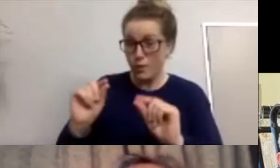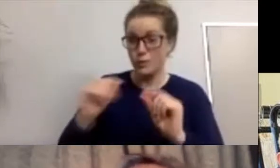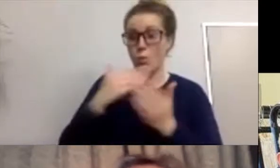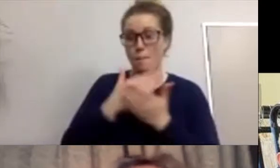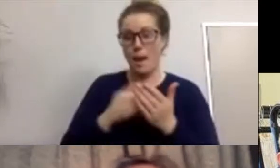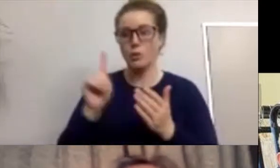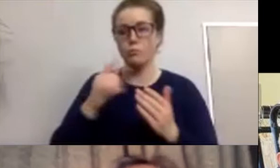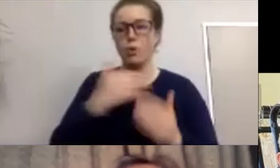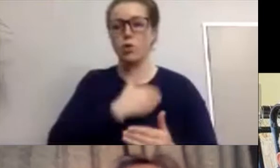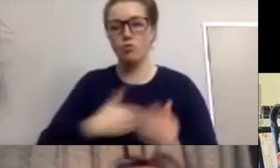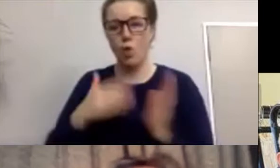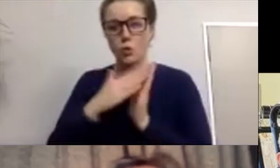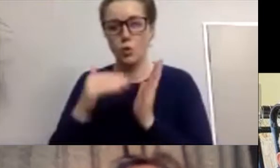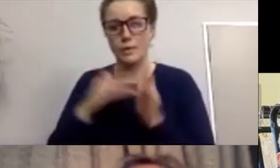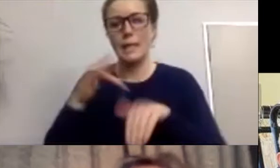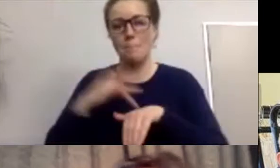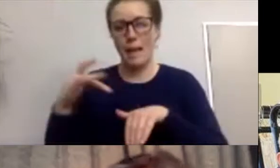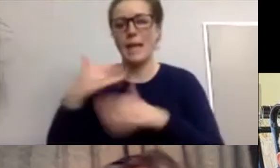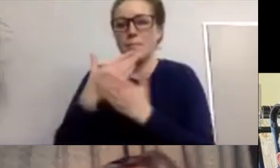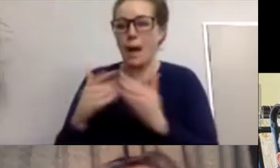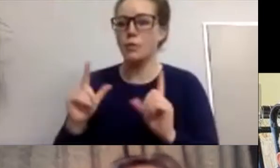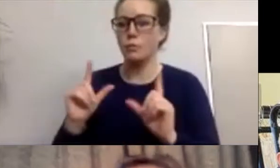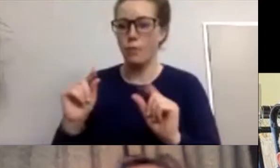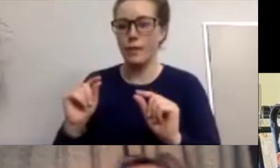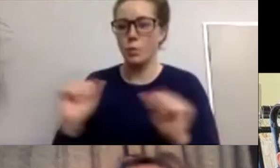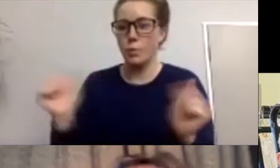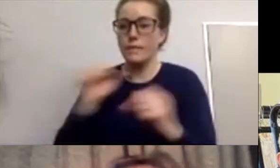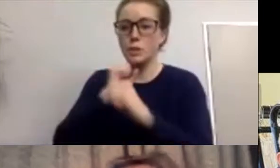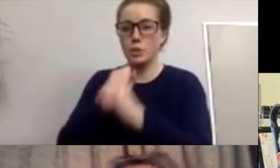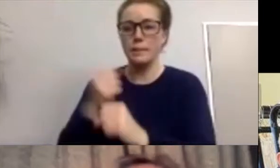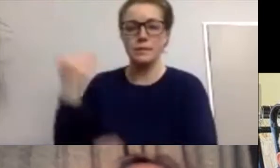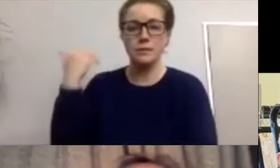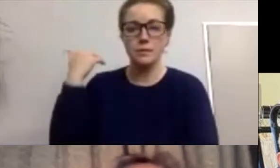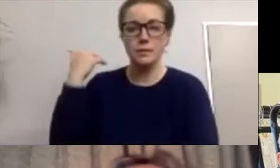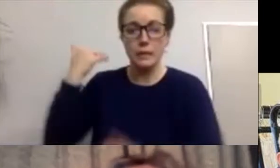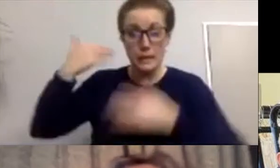New Zealand Ballet does. They're committed to it. It's integrated in what they do and